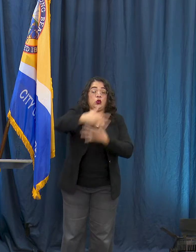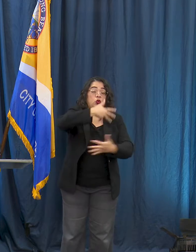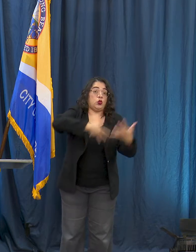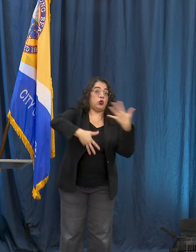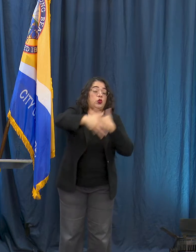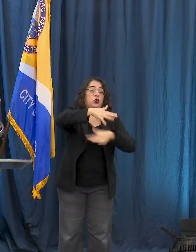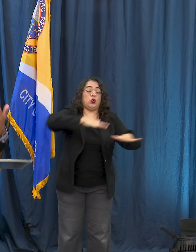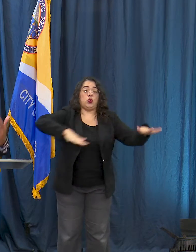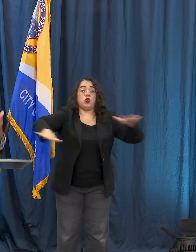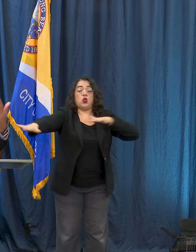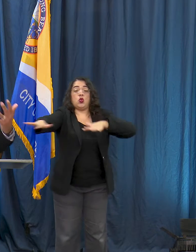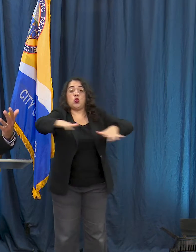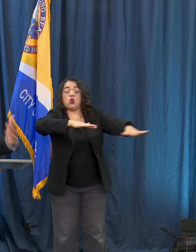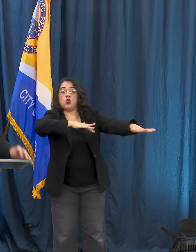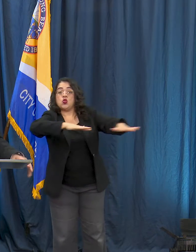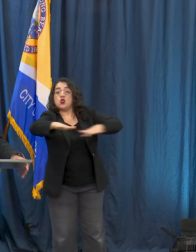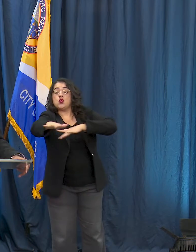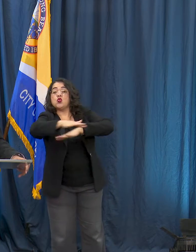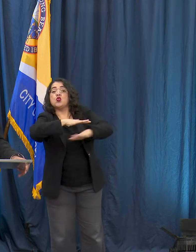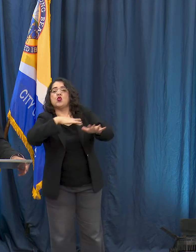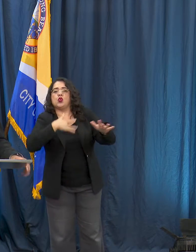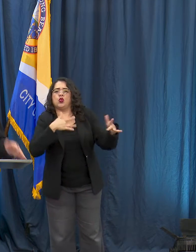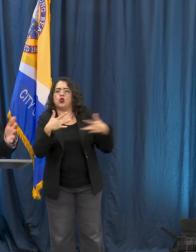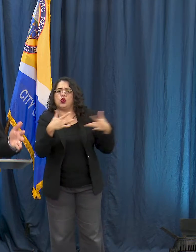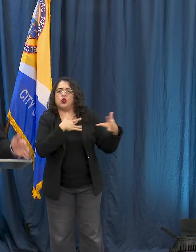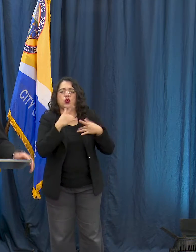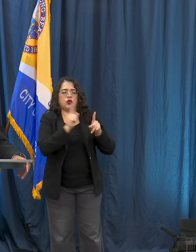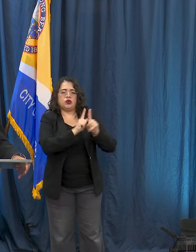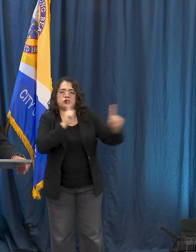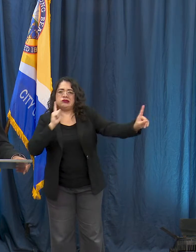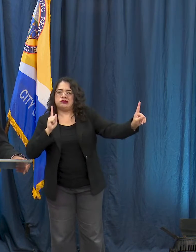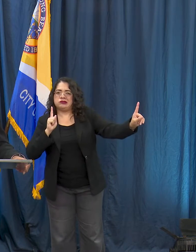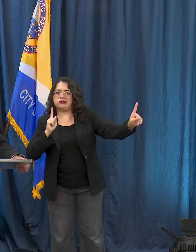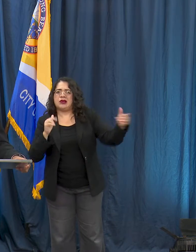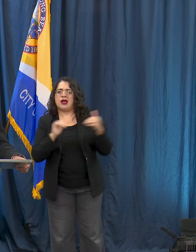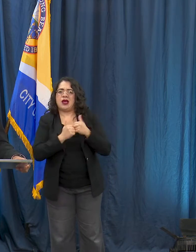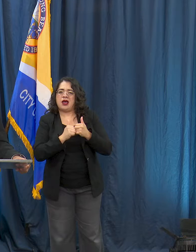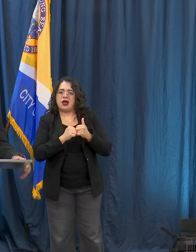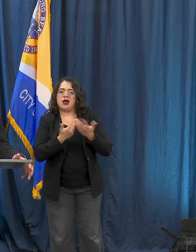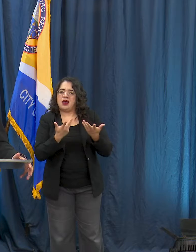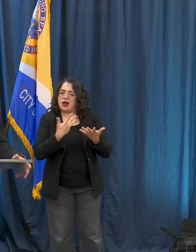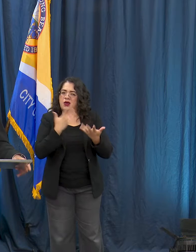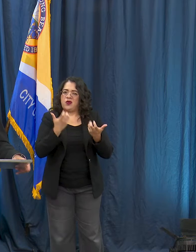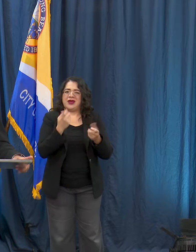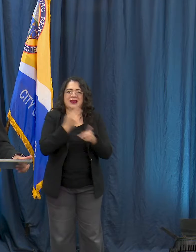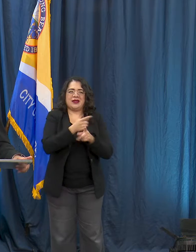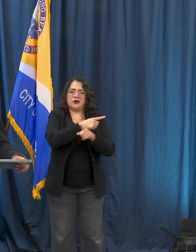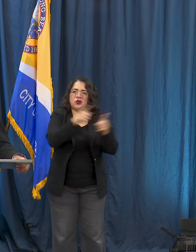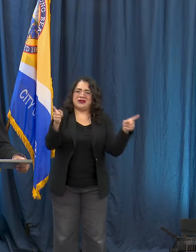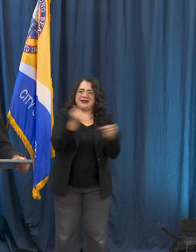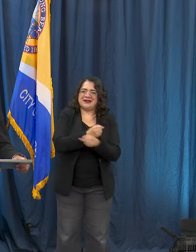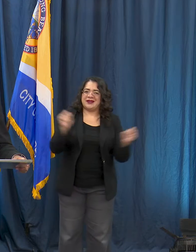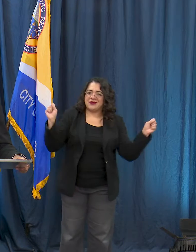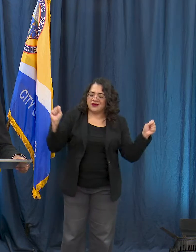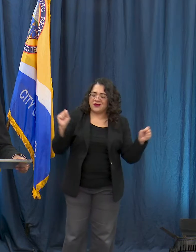causing obviously additional concerns to ensure that we're keeping everyone safe. I want to review some data with you today